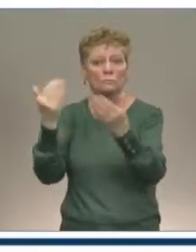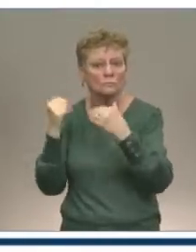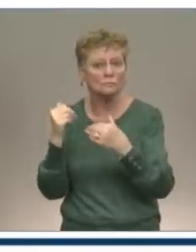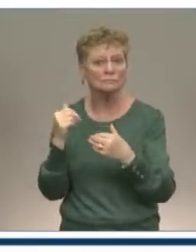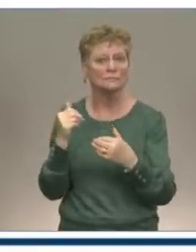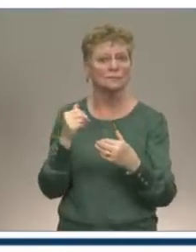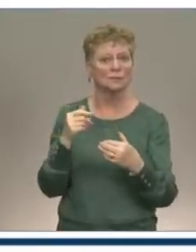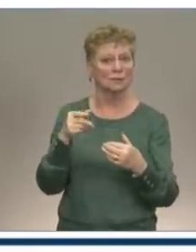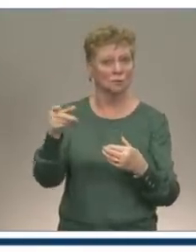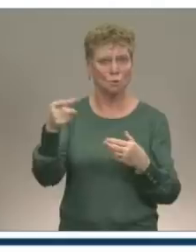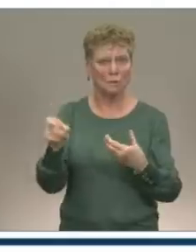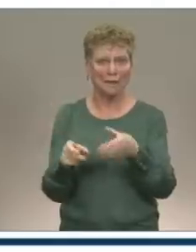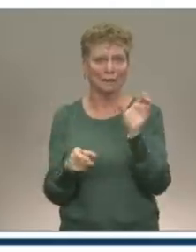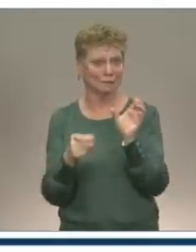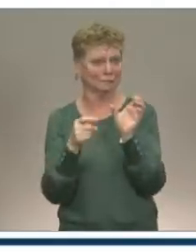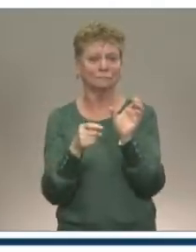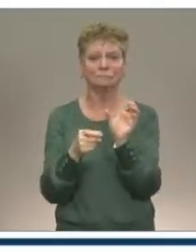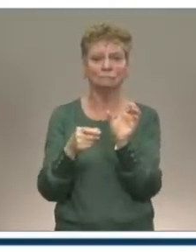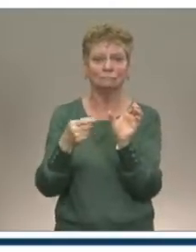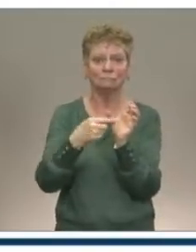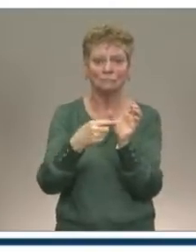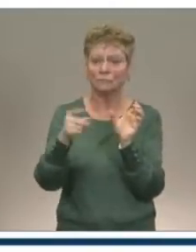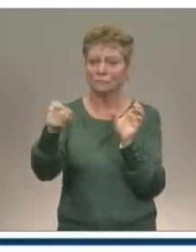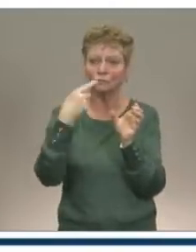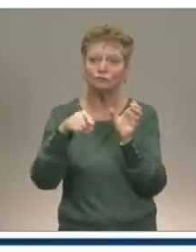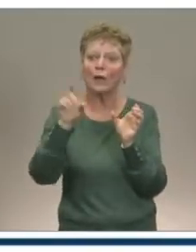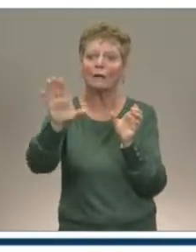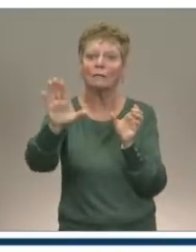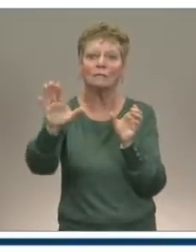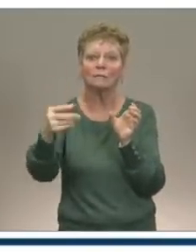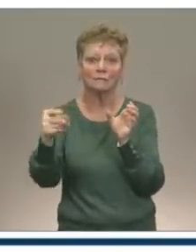you could you could have that app on your phone and you could you could check your your your your